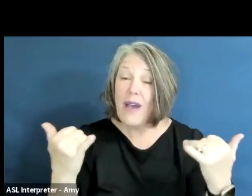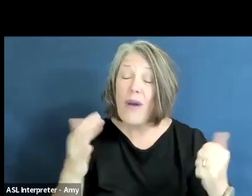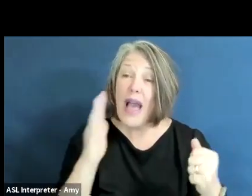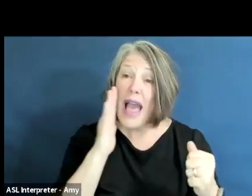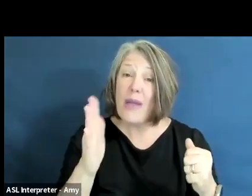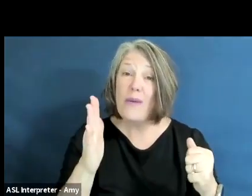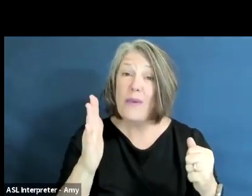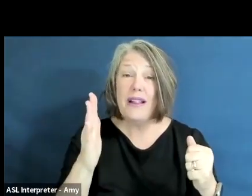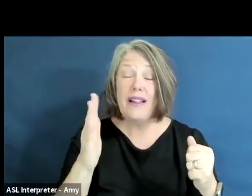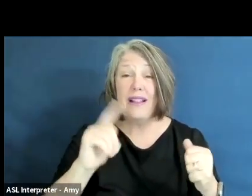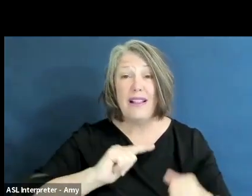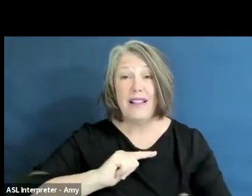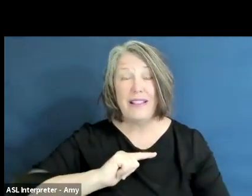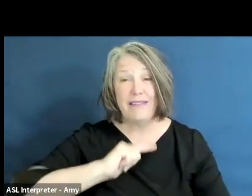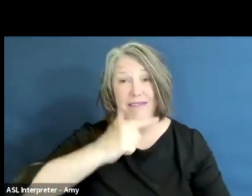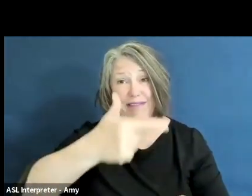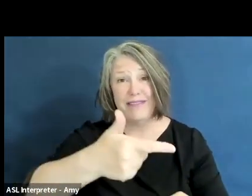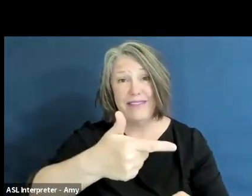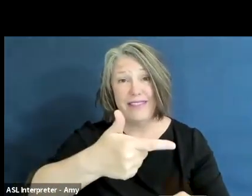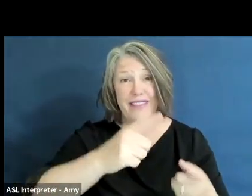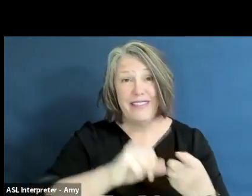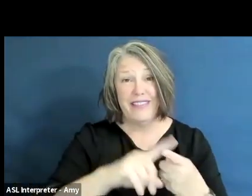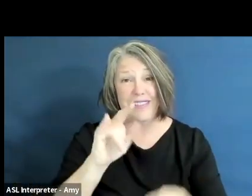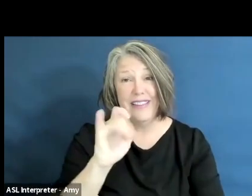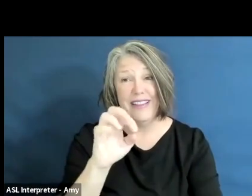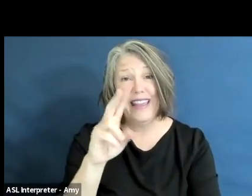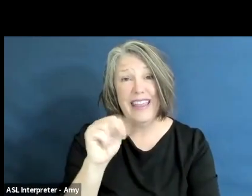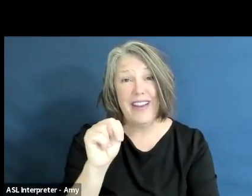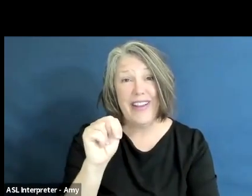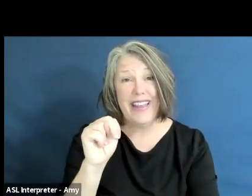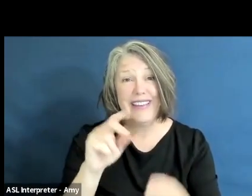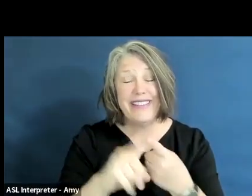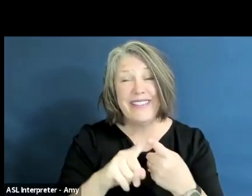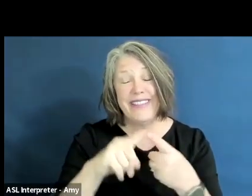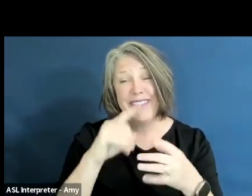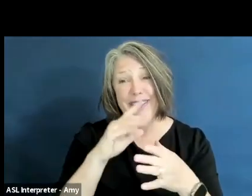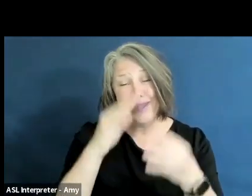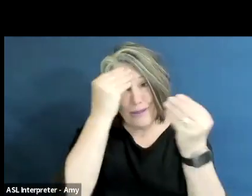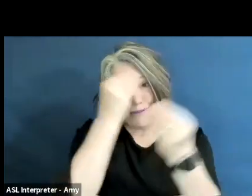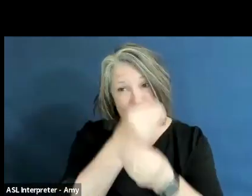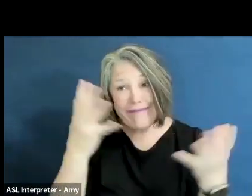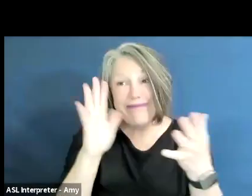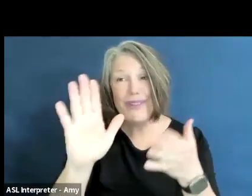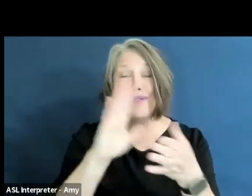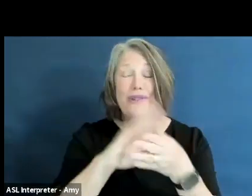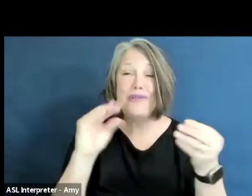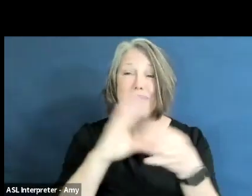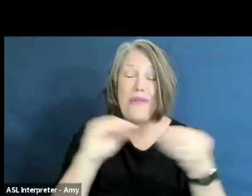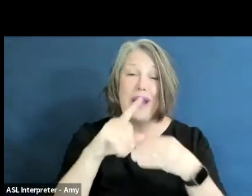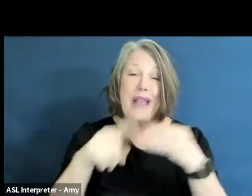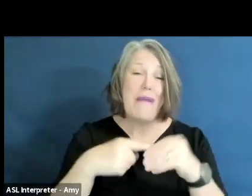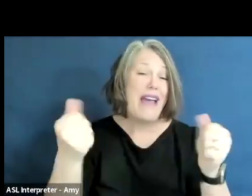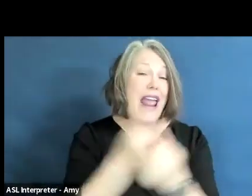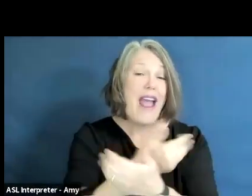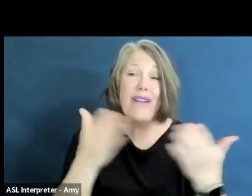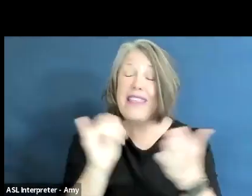to hand it over to Kieran to share her story about everything she went through in terms of